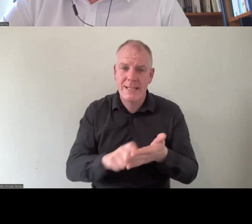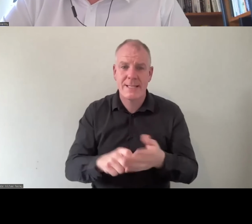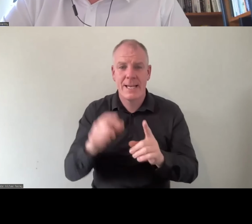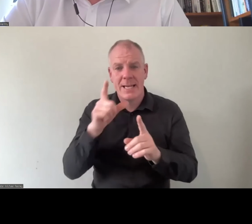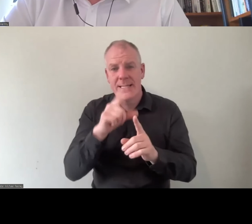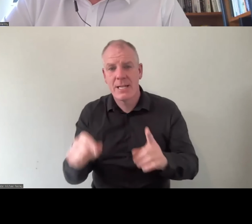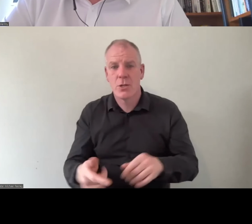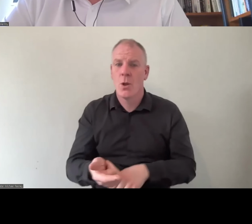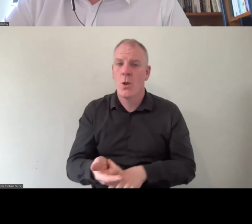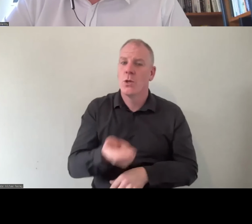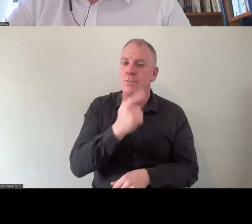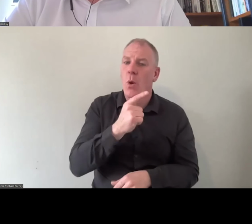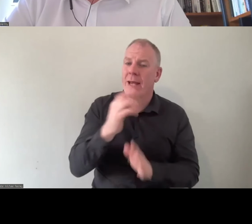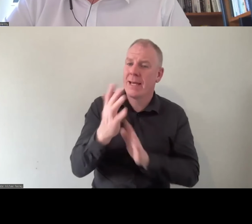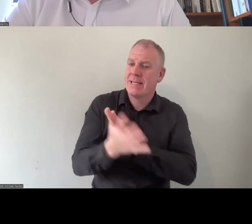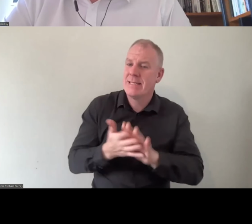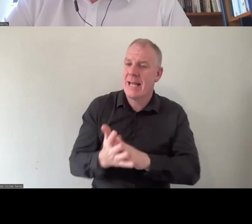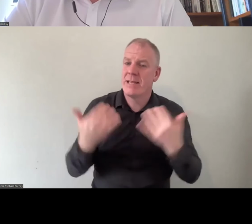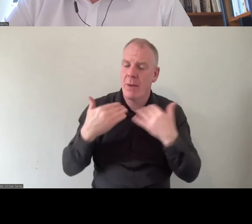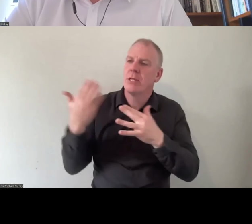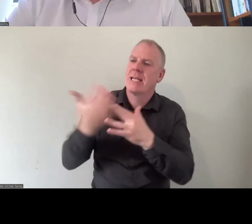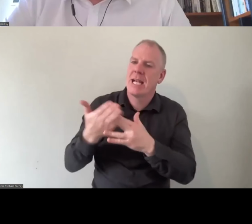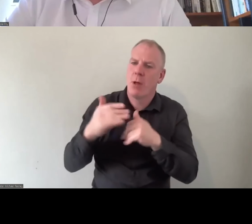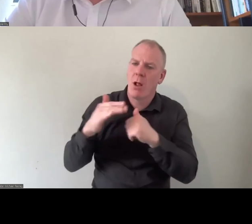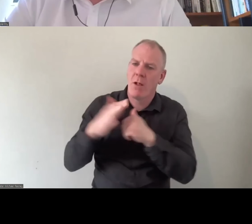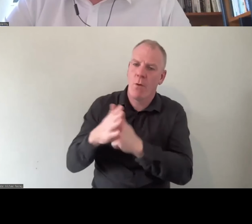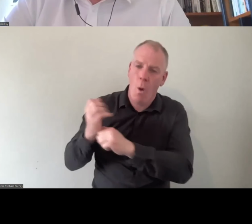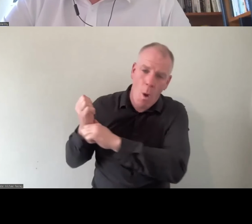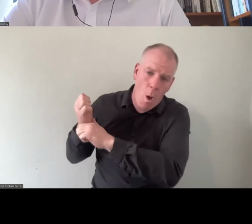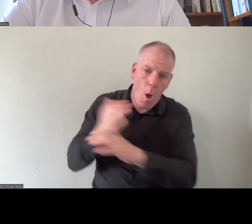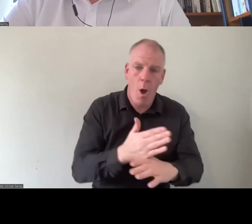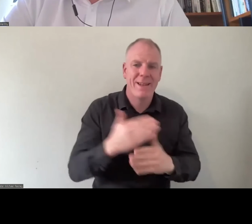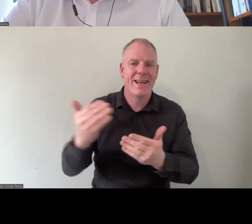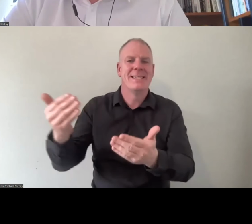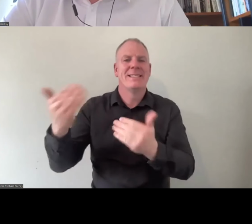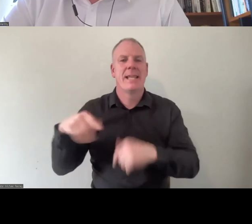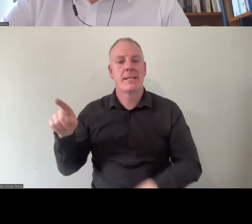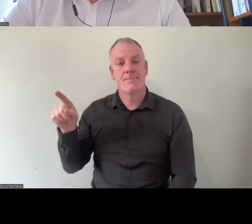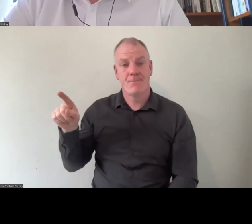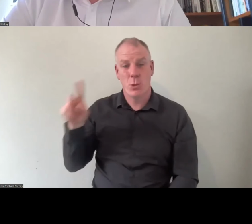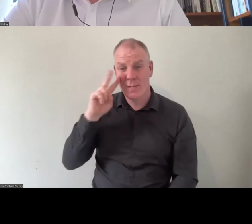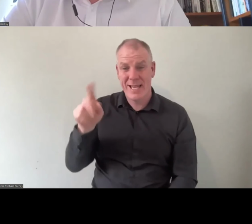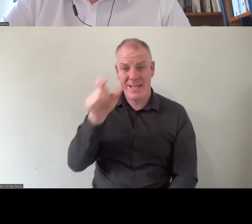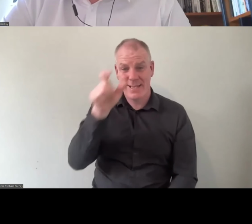is accessible and usable for all. In the next slide, in this slide, I'm just highlighting different areas.